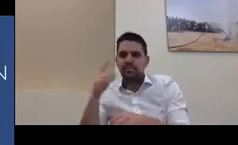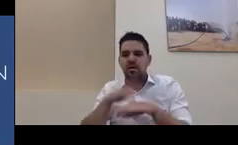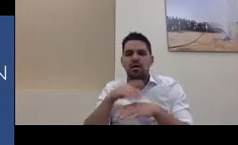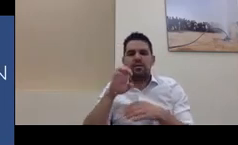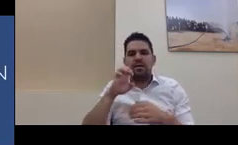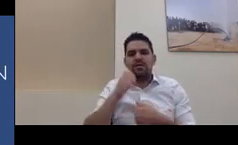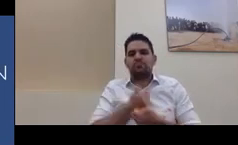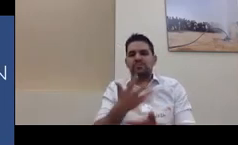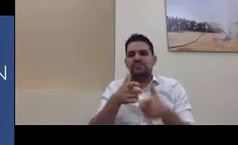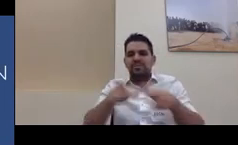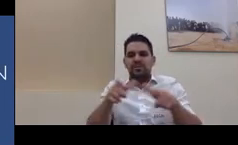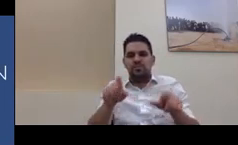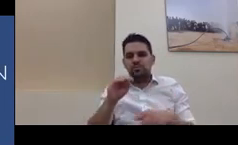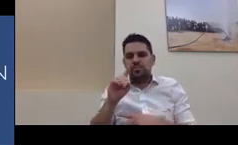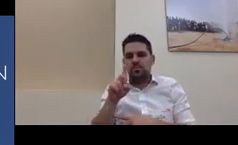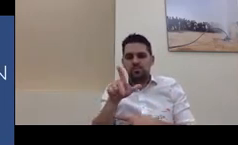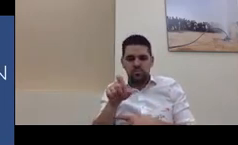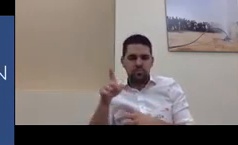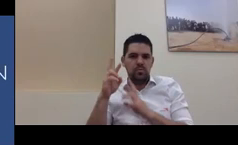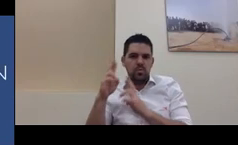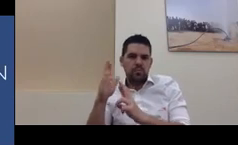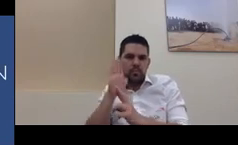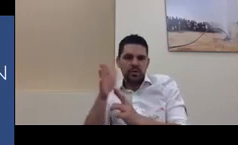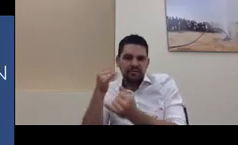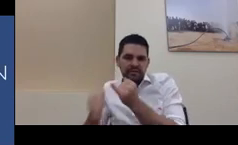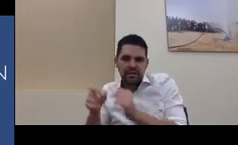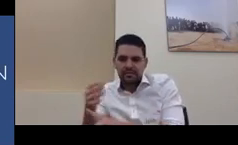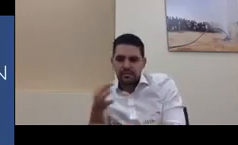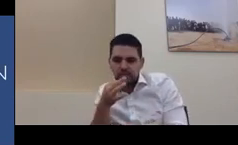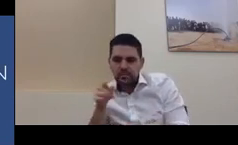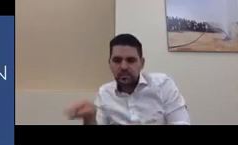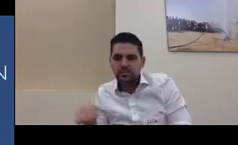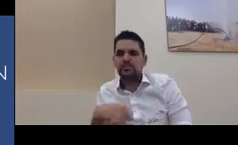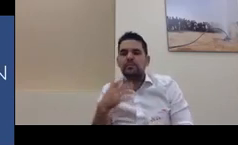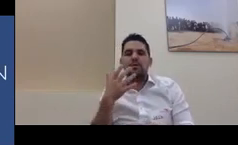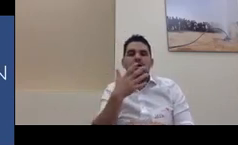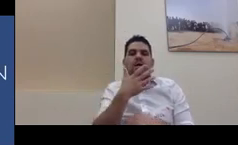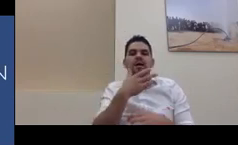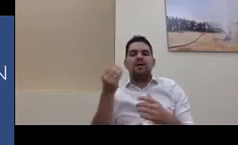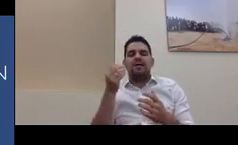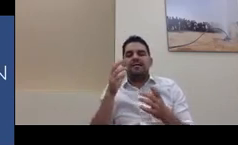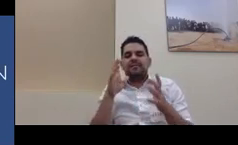we're still working on an expressive language module. And hopefully that will be finalized soon.